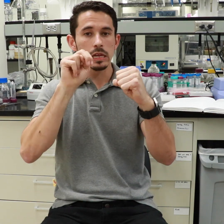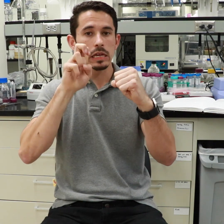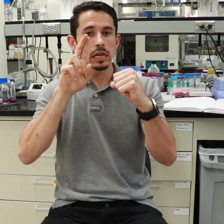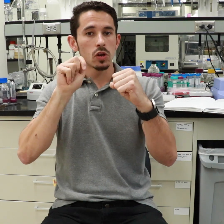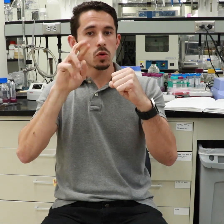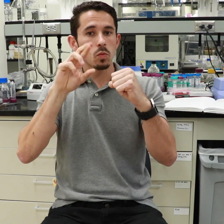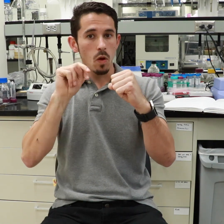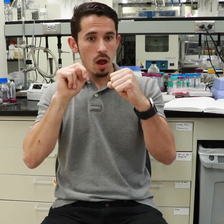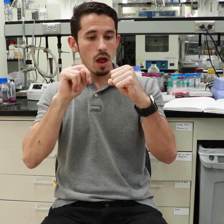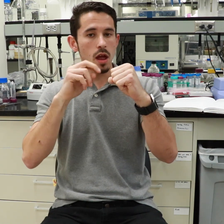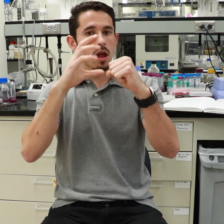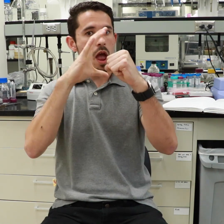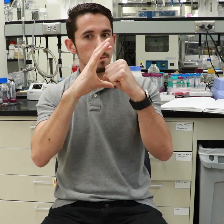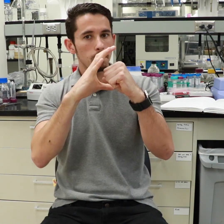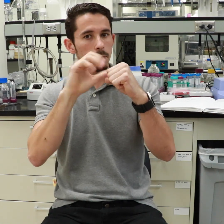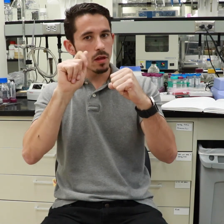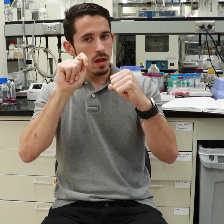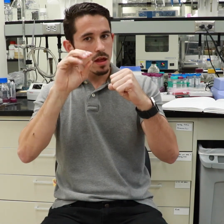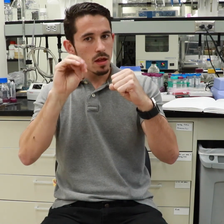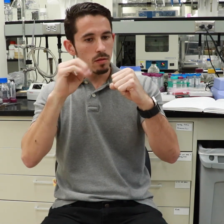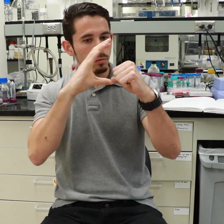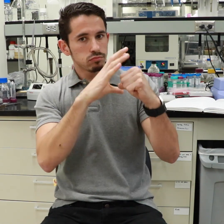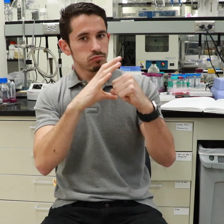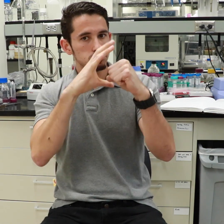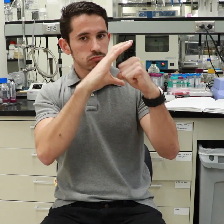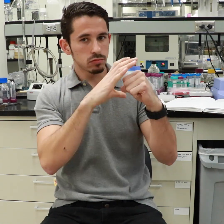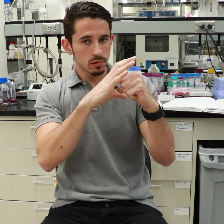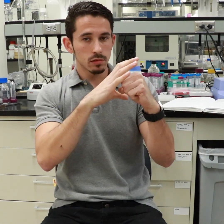“NEUTRON,” then all of this together becomes “ATOM.”